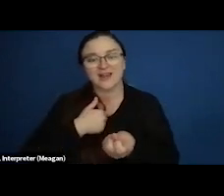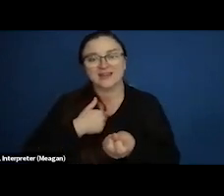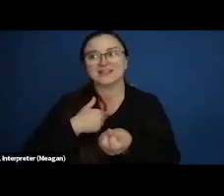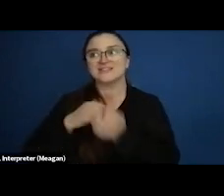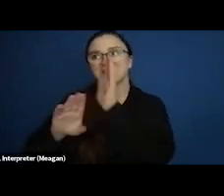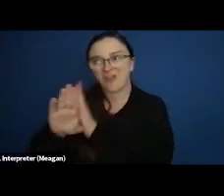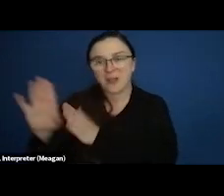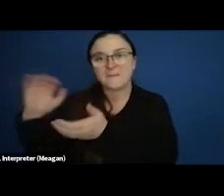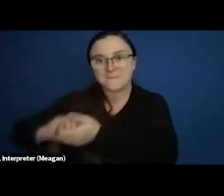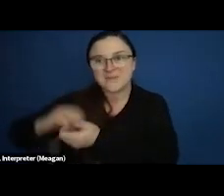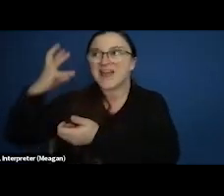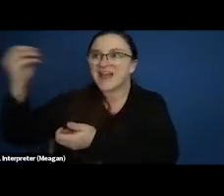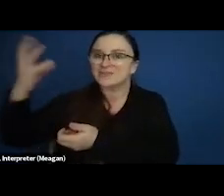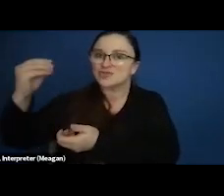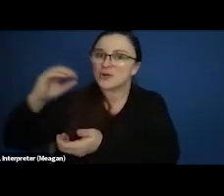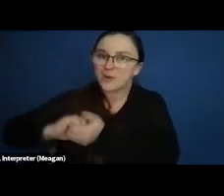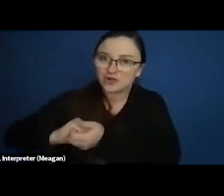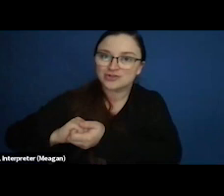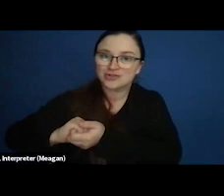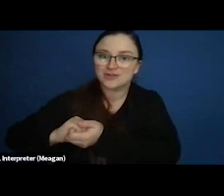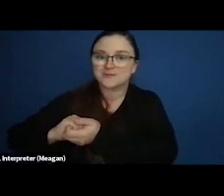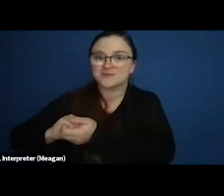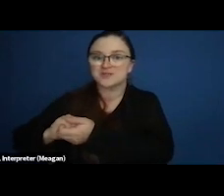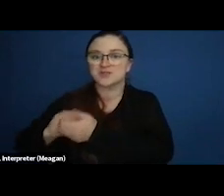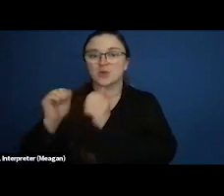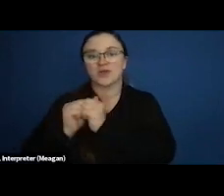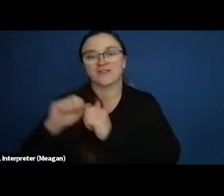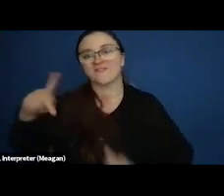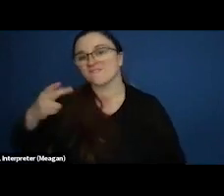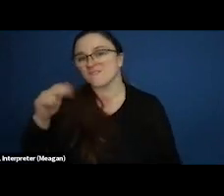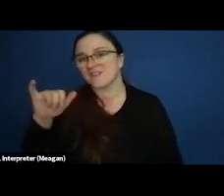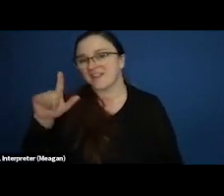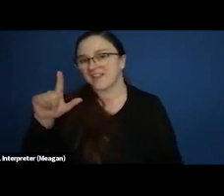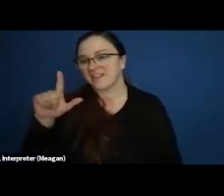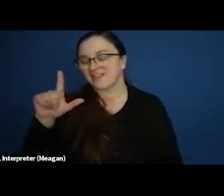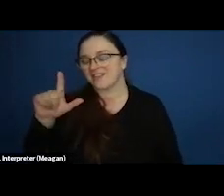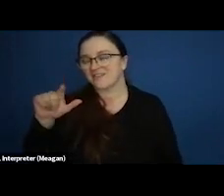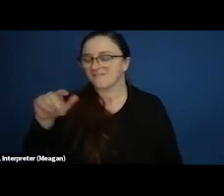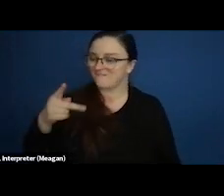and relationships with philanthropic organizations, community sponsors,